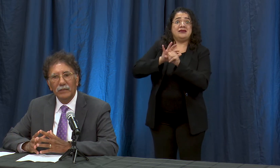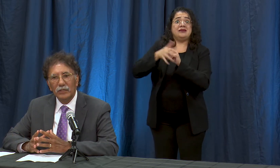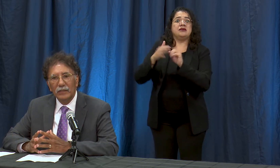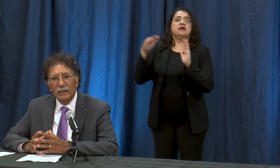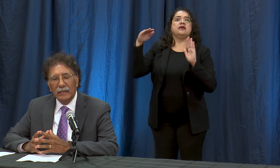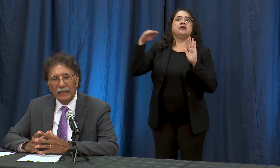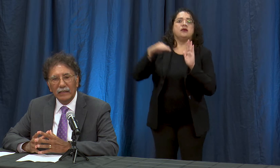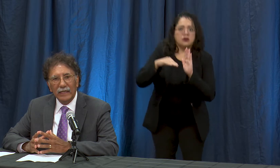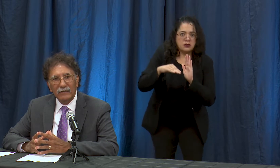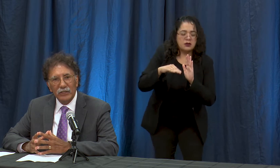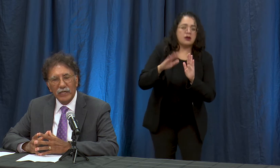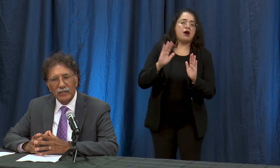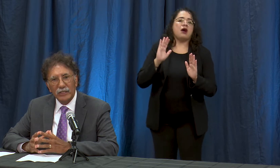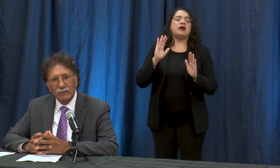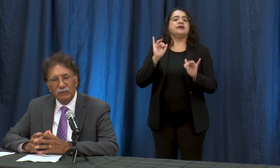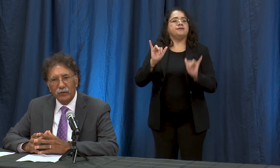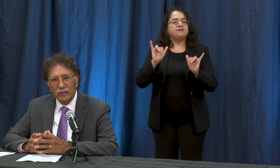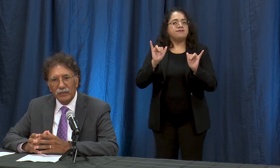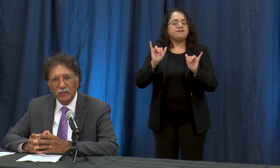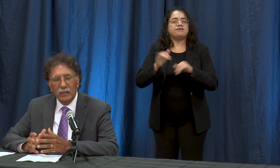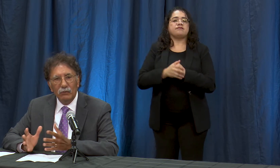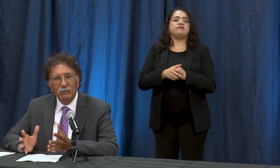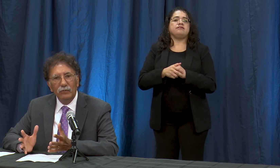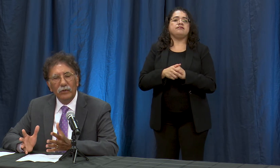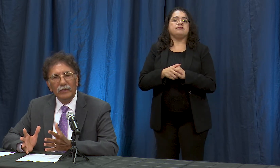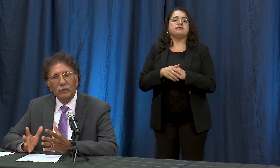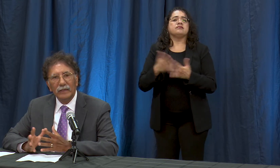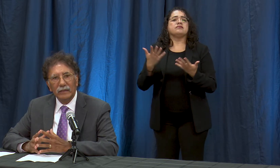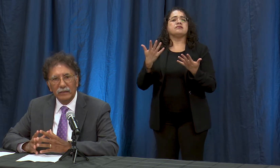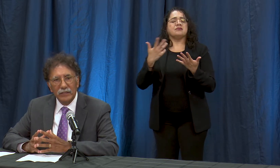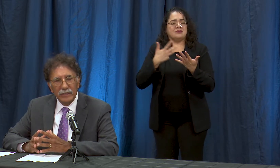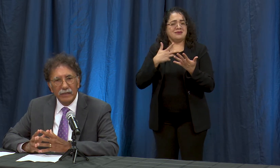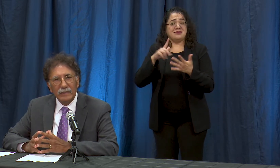in light of this challenge that's before us we move forward quickly to set up the